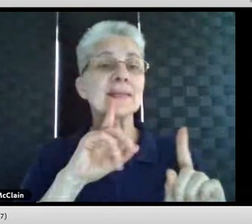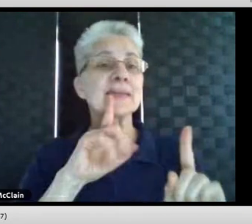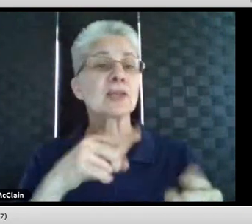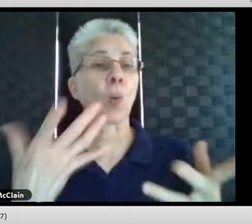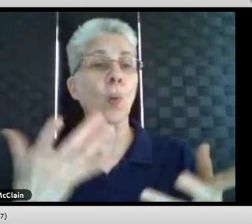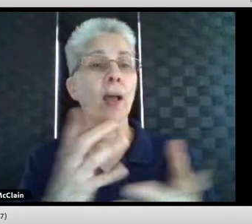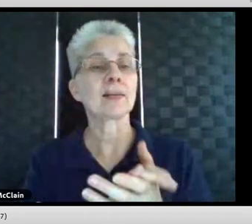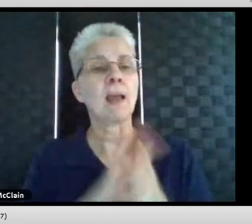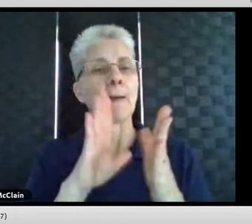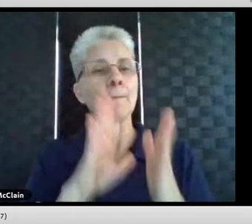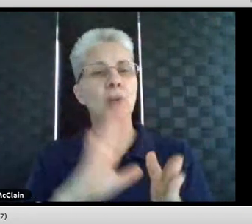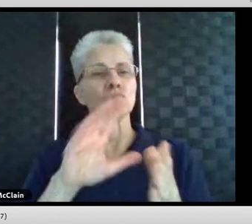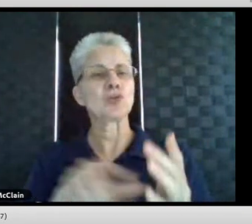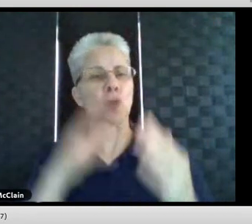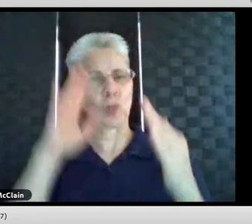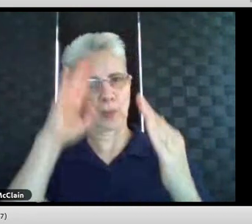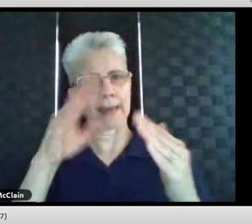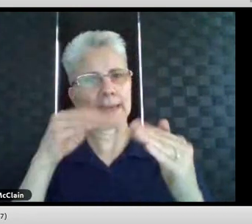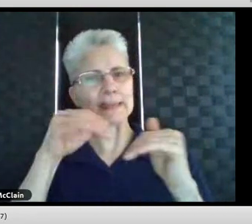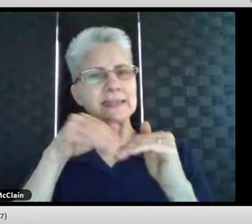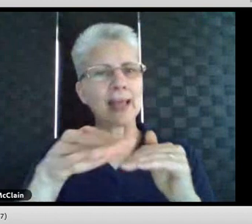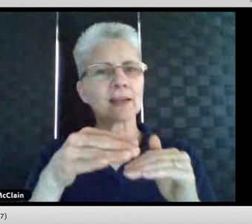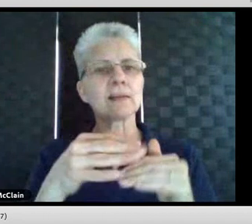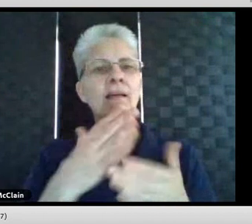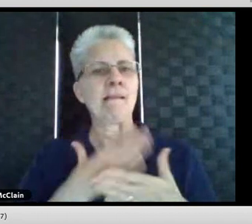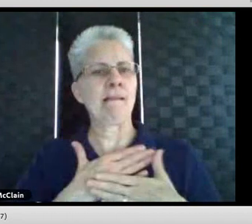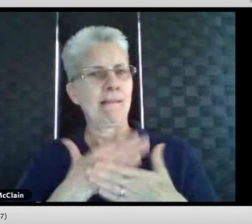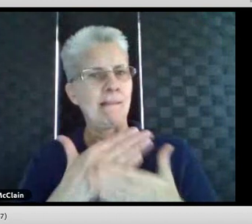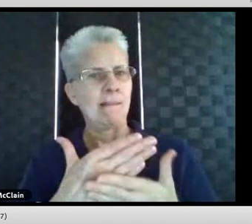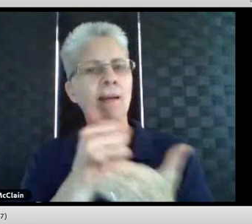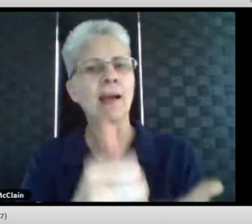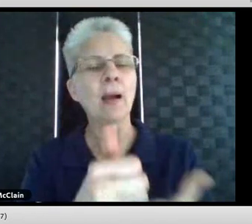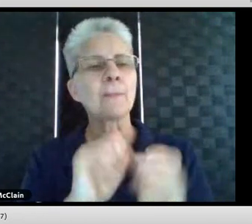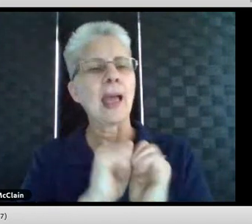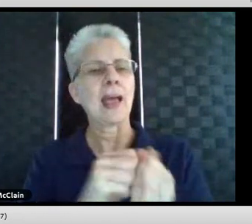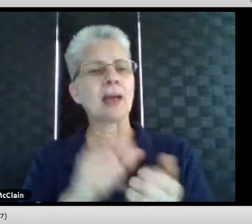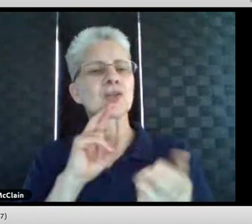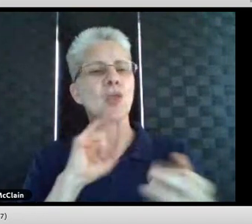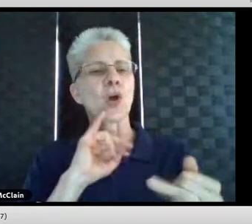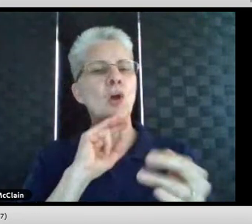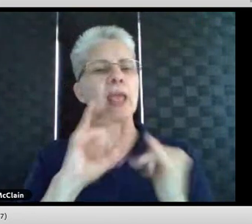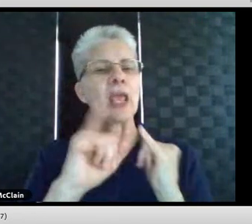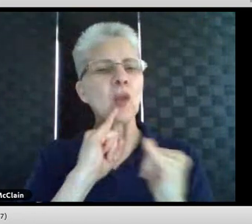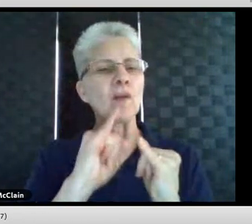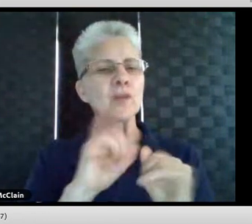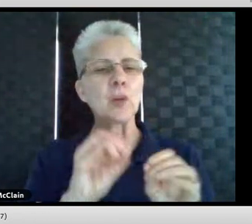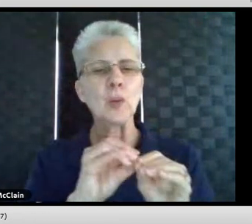"A personal greeting is sent, and they're willing to help." "How was the reference interview?" "They clarified the question